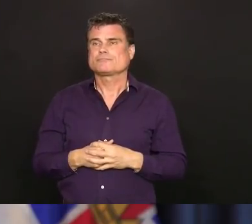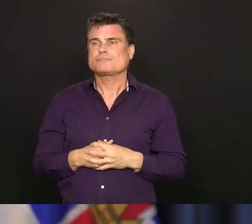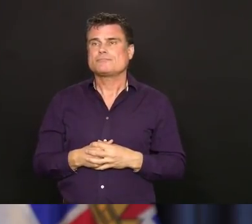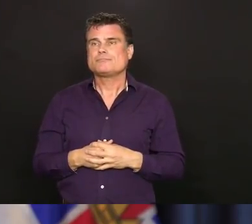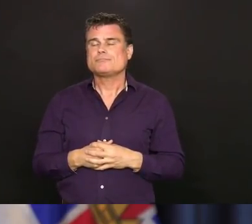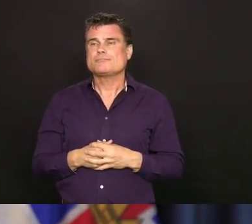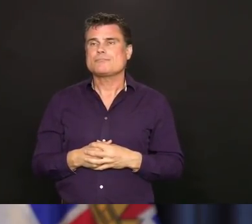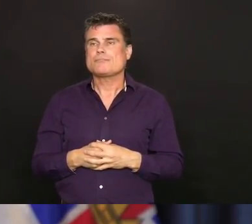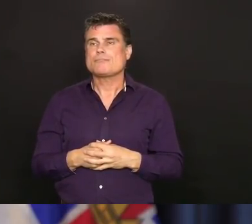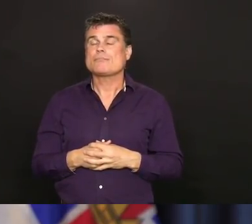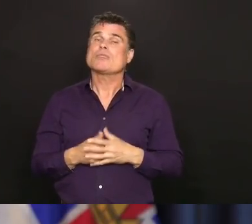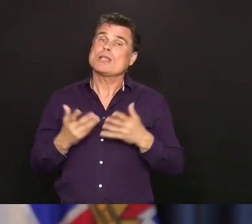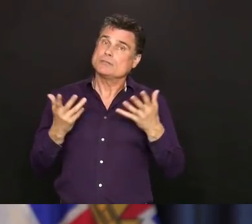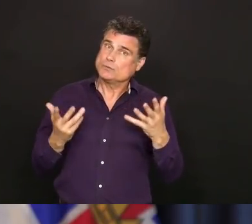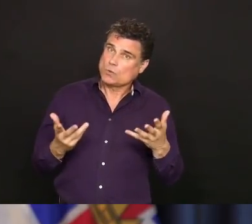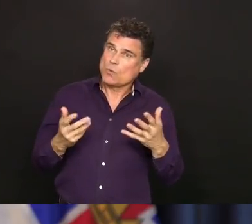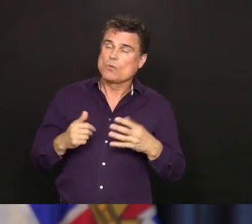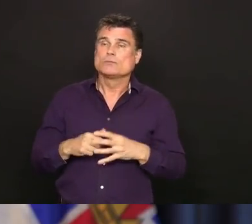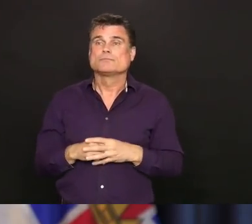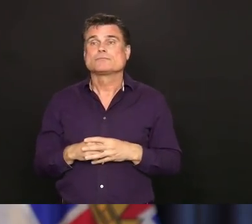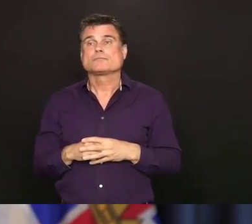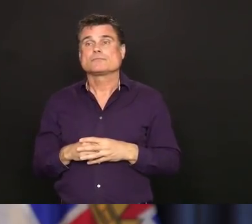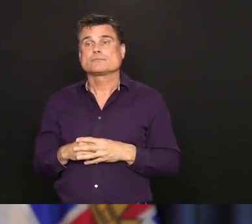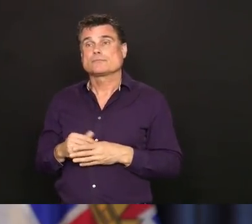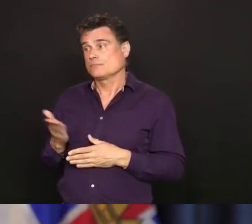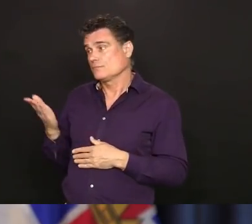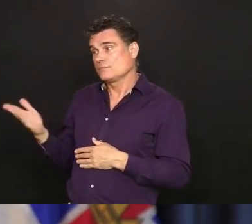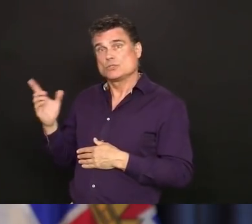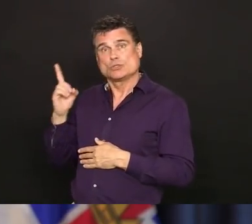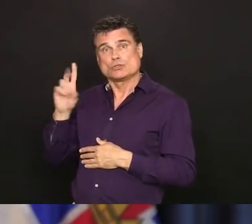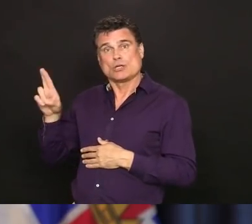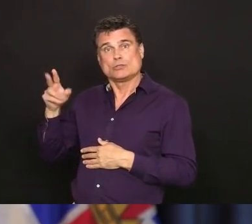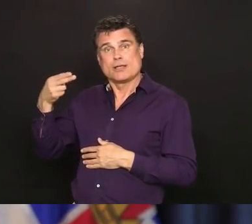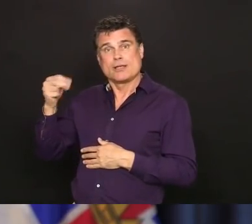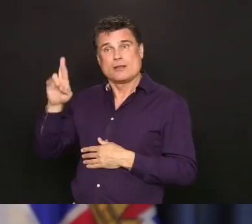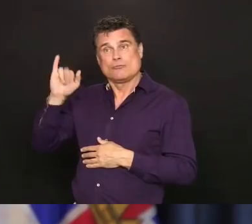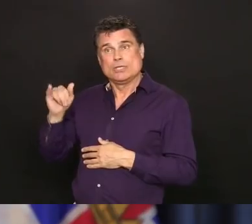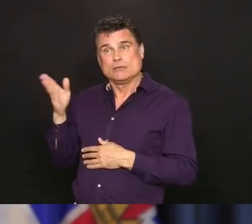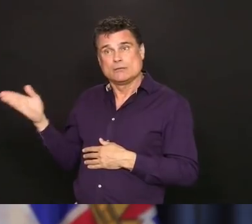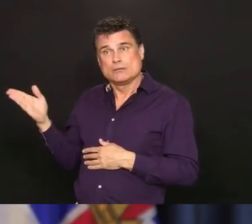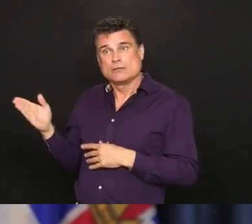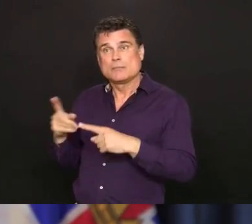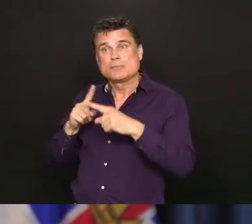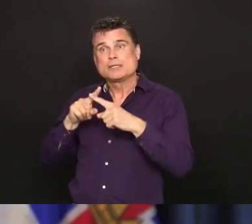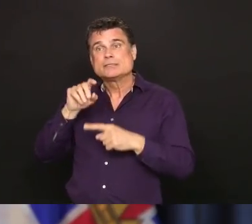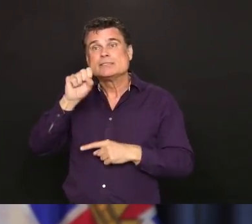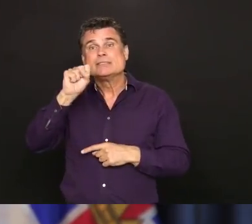from Dr Henry to Steven Brown to Mr Marchbank to all